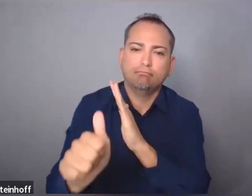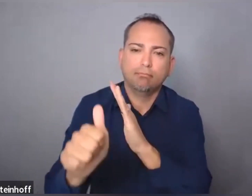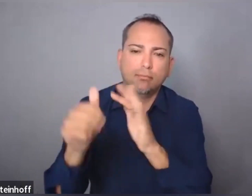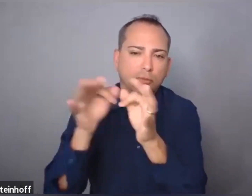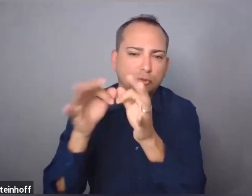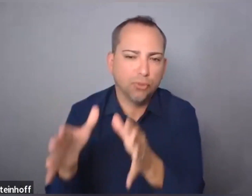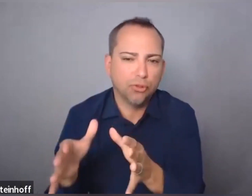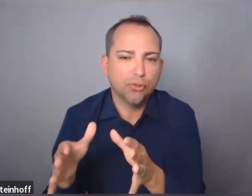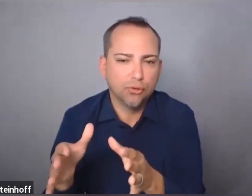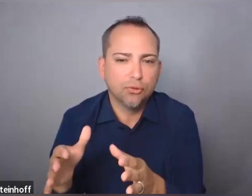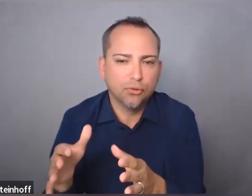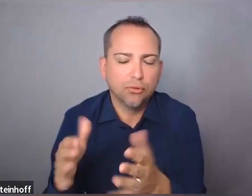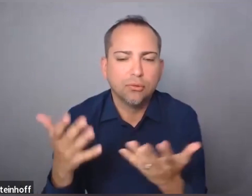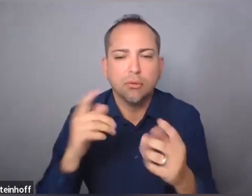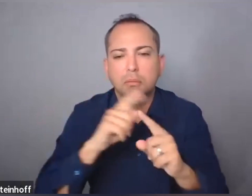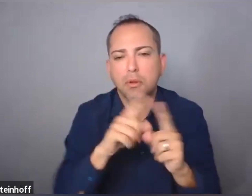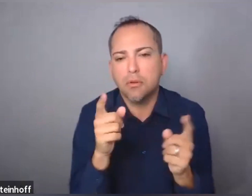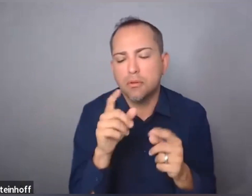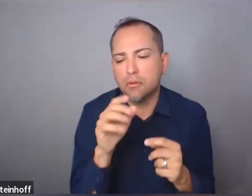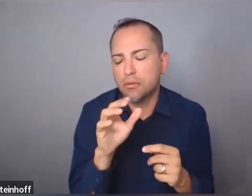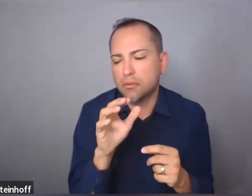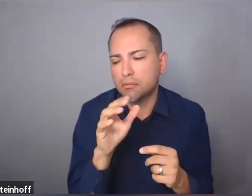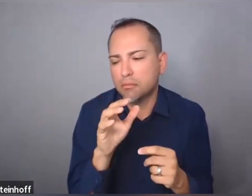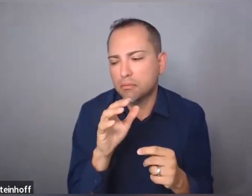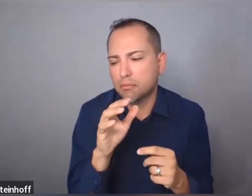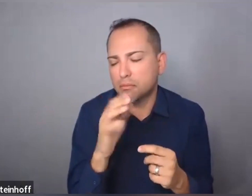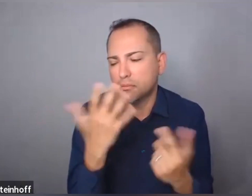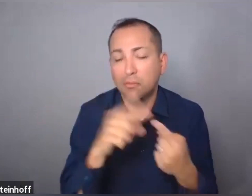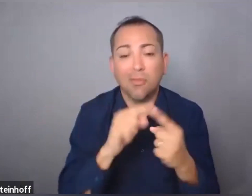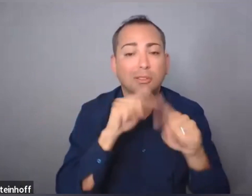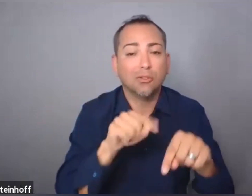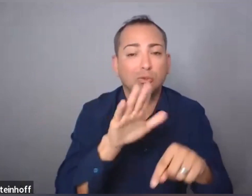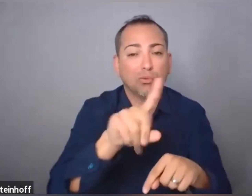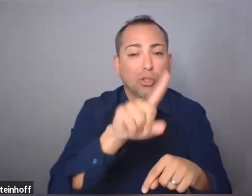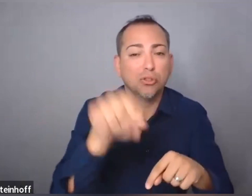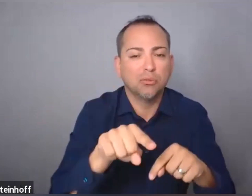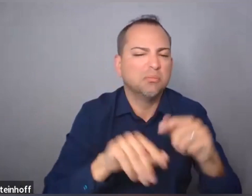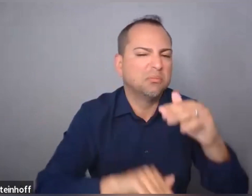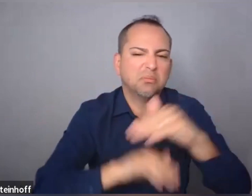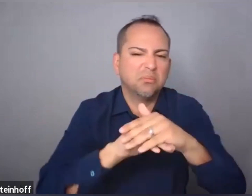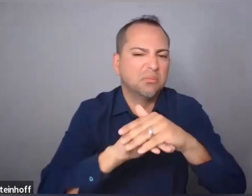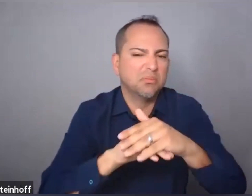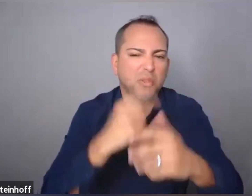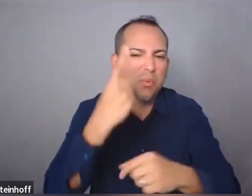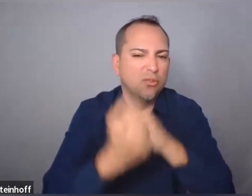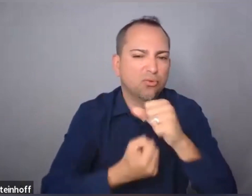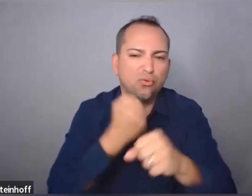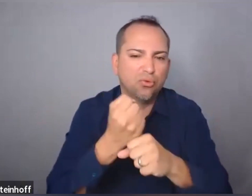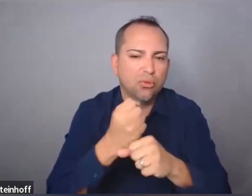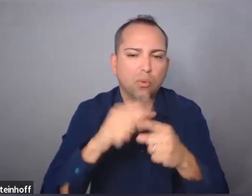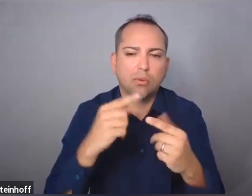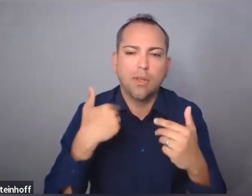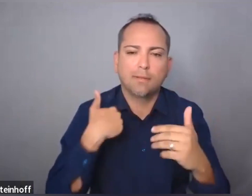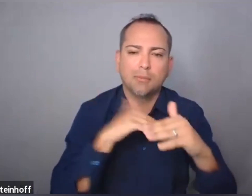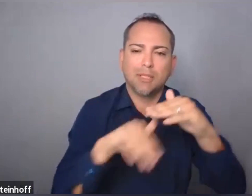to become fluent, to then become an interpreter. But the answer to the question is, I would say,